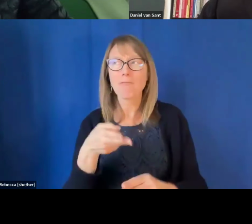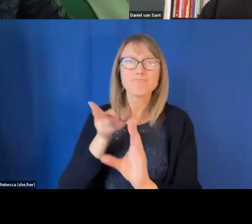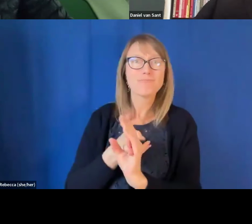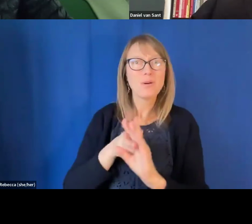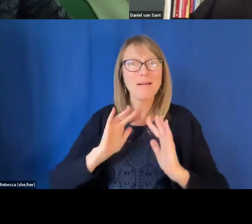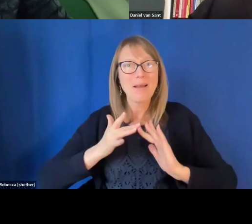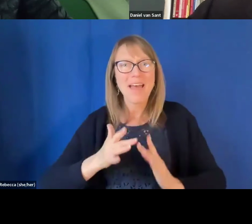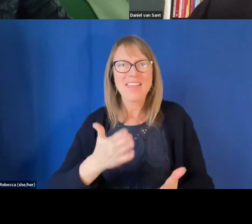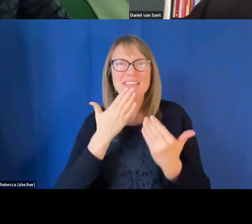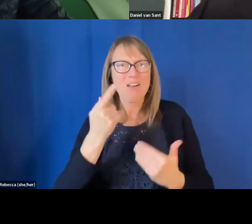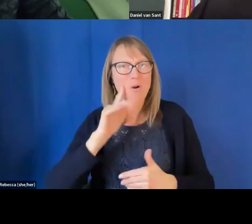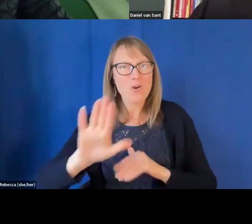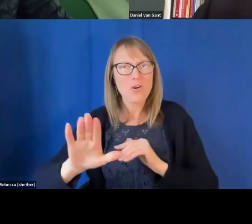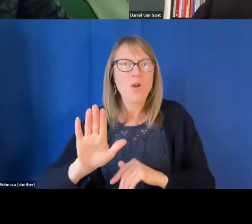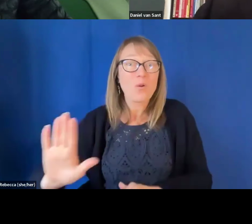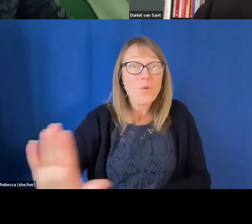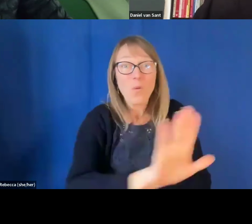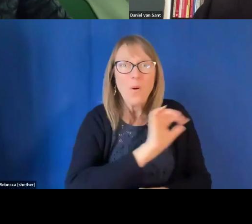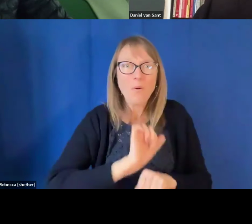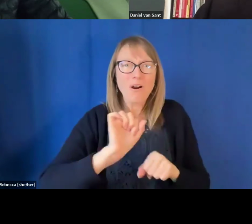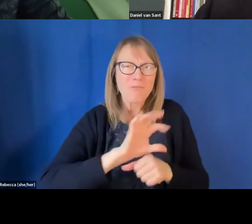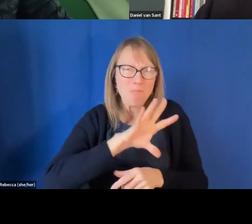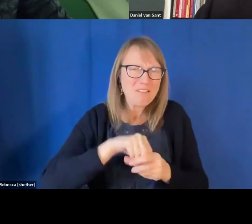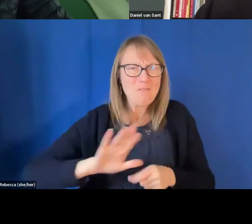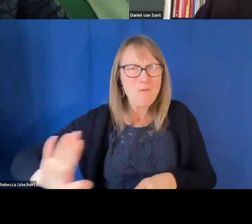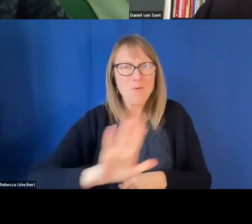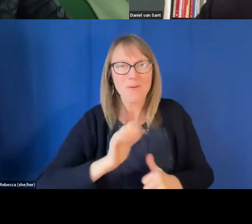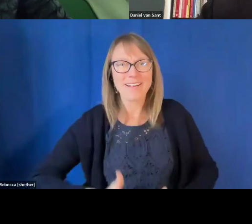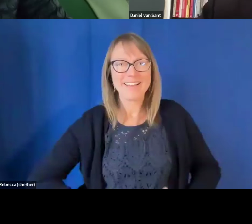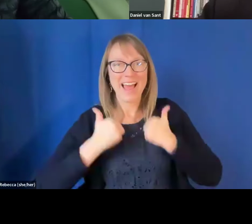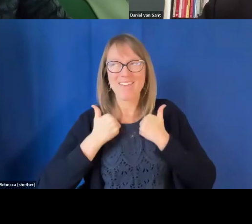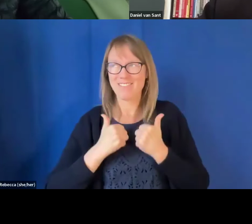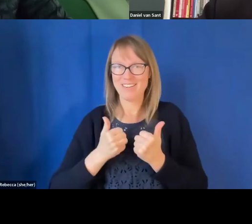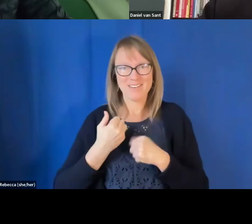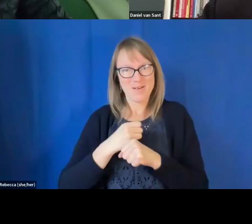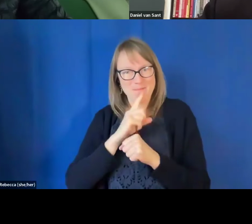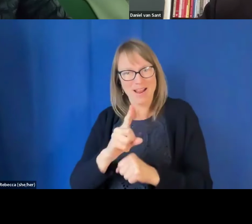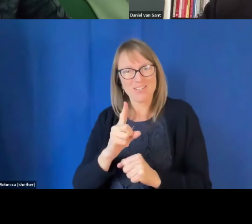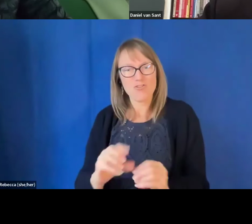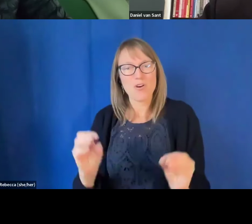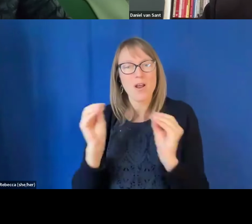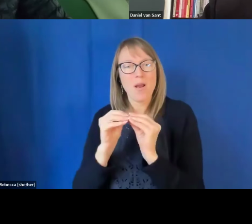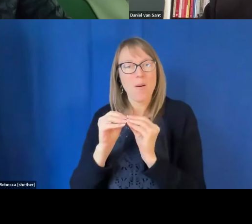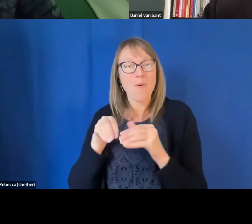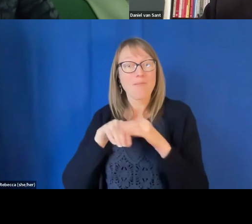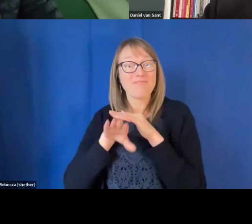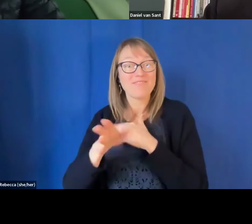to create a more inclusive future. We look forward to being in touch again soon. In the meantime, take care, stay curious